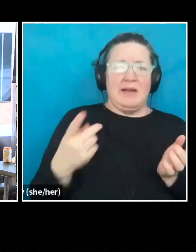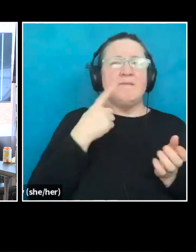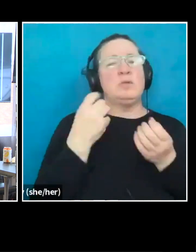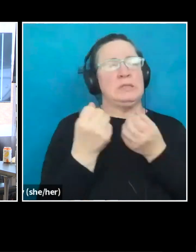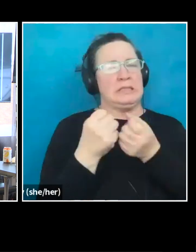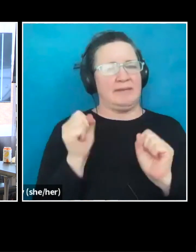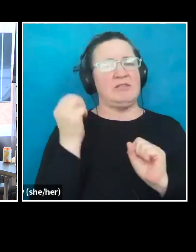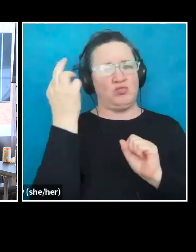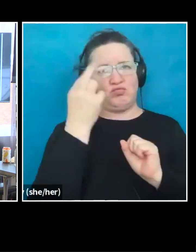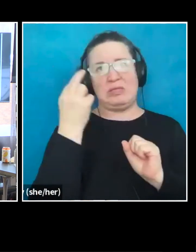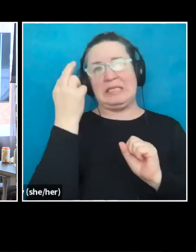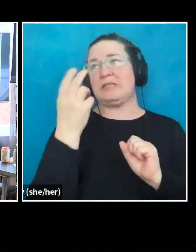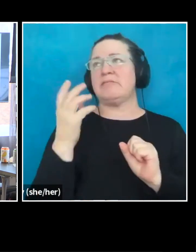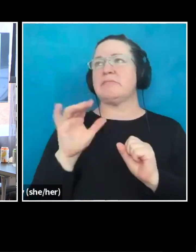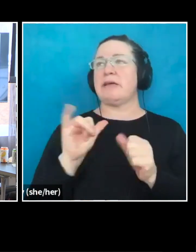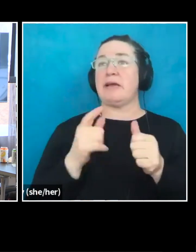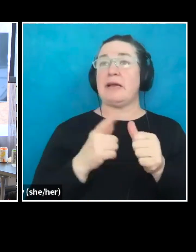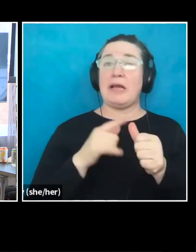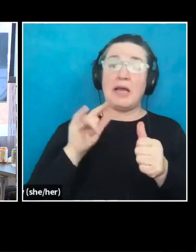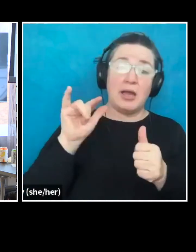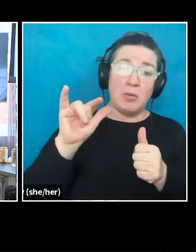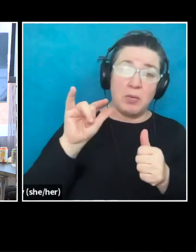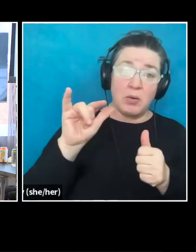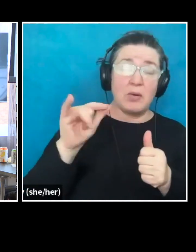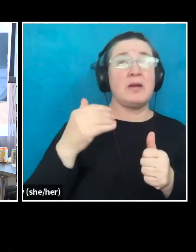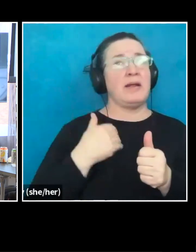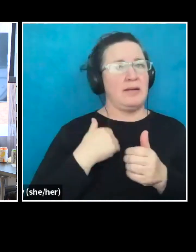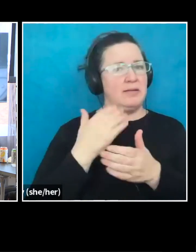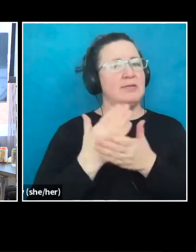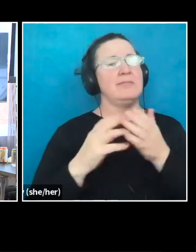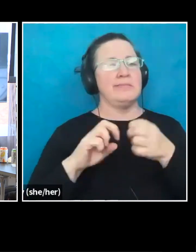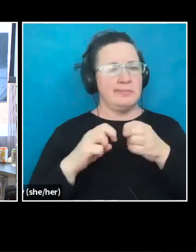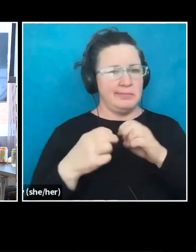going through airports. I've had some incidents with TSA, anything where it's sort of like a high